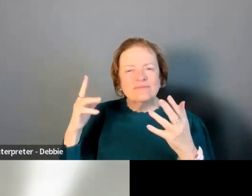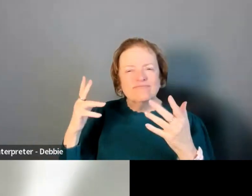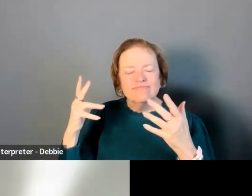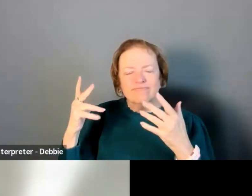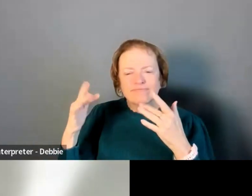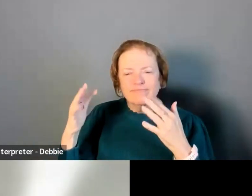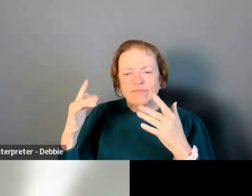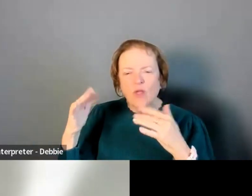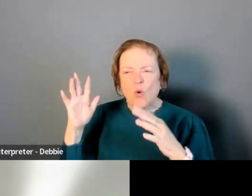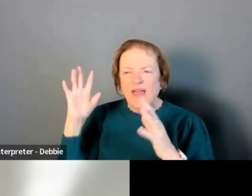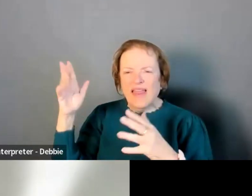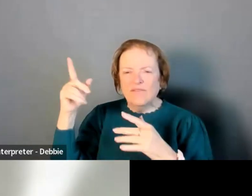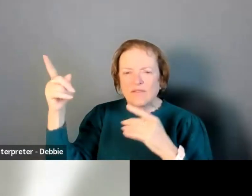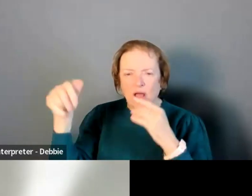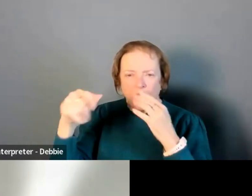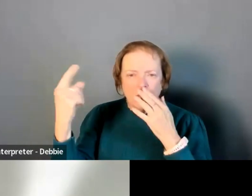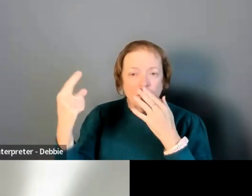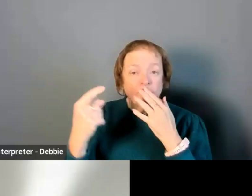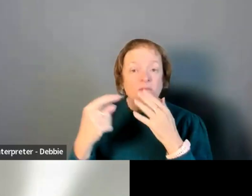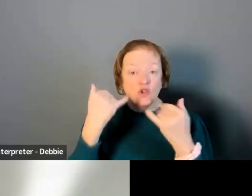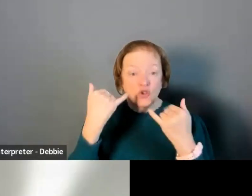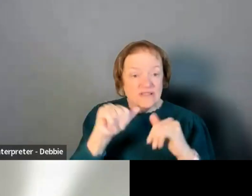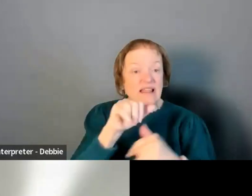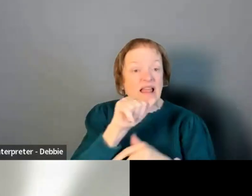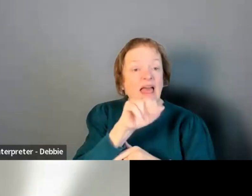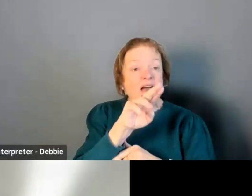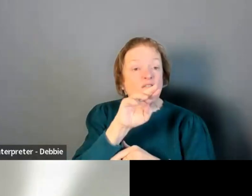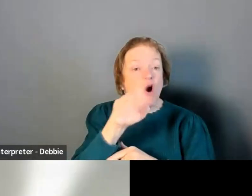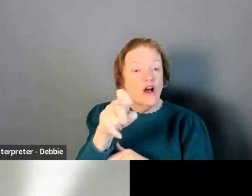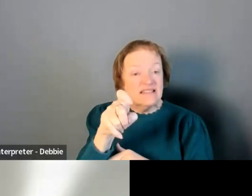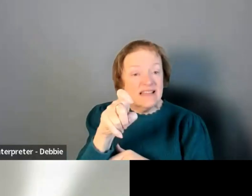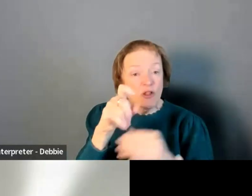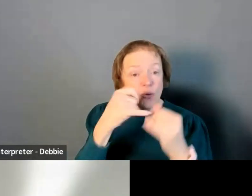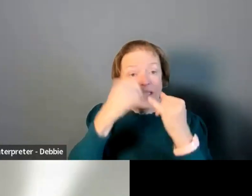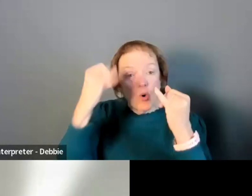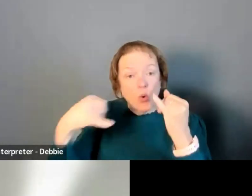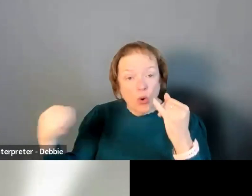They still have the auxiliary cord. You still, if you wanted to